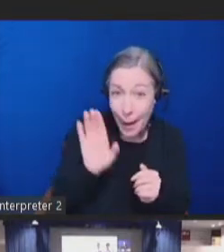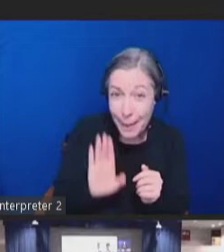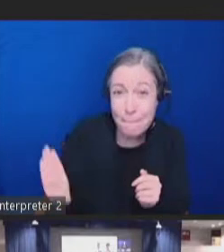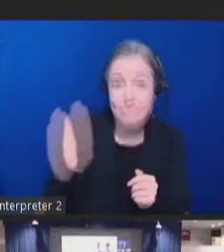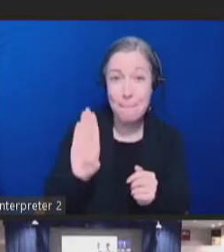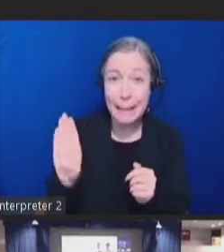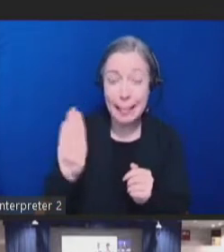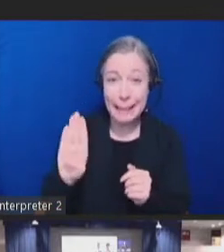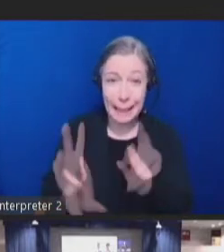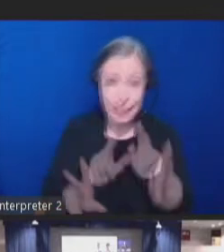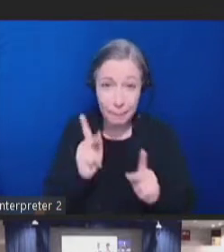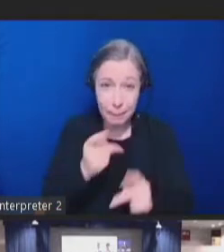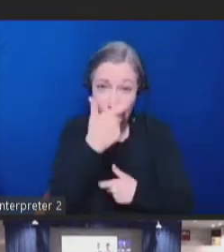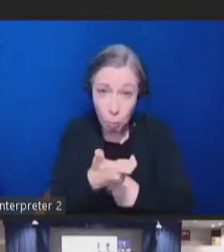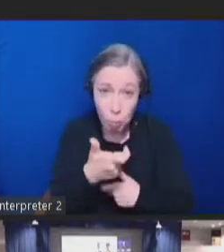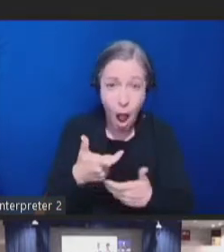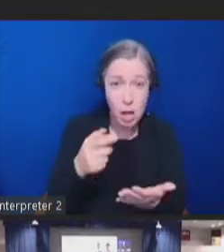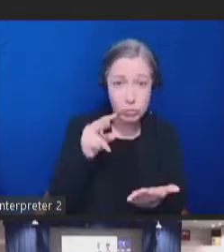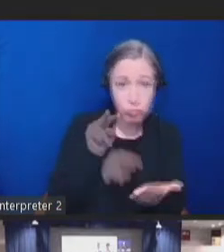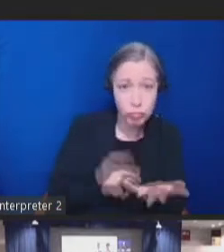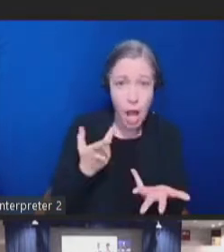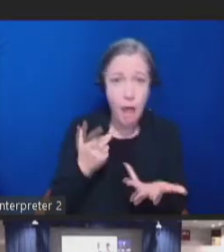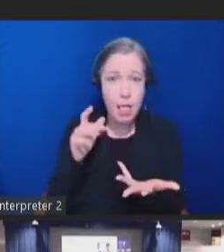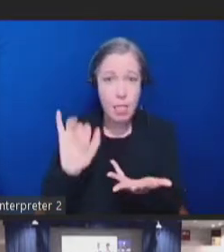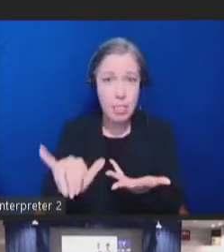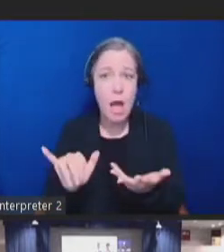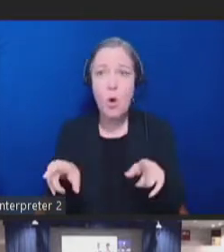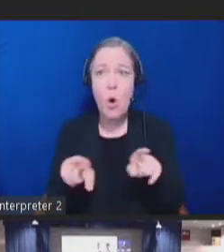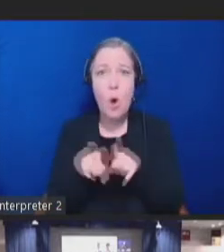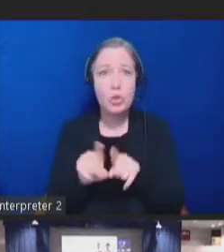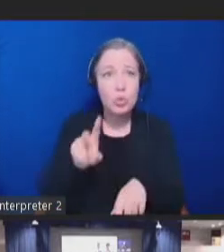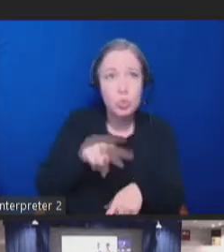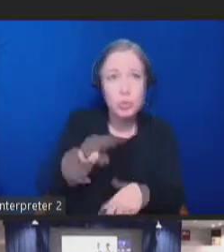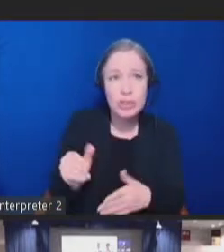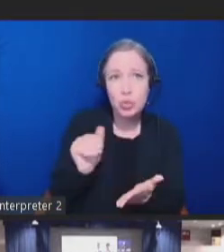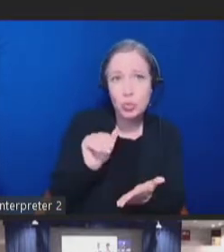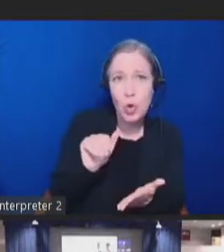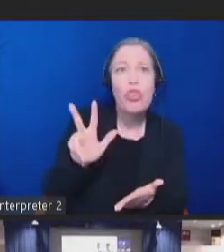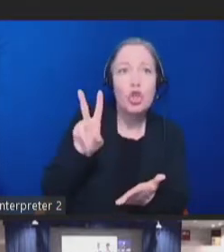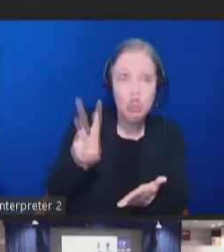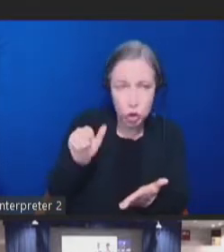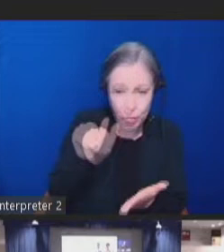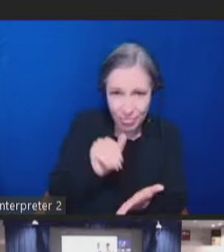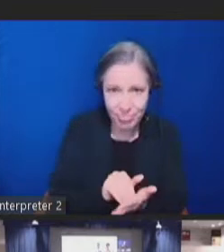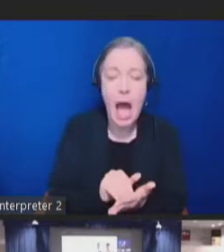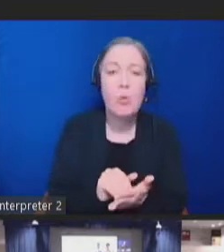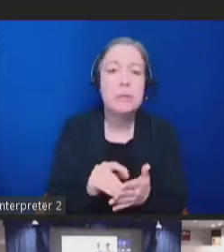22,000 syndicated airings or postings of nearly a thousand original stories written by our local